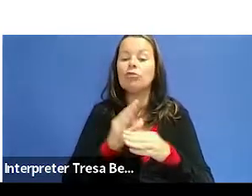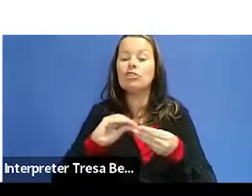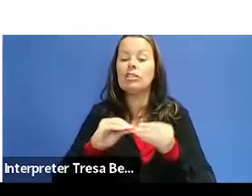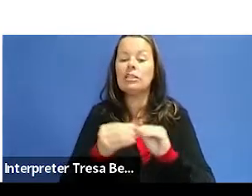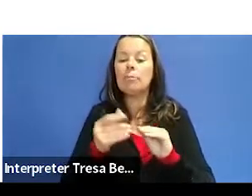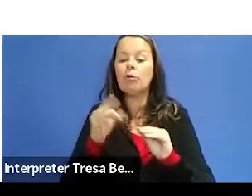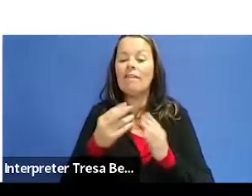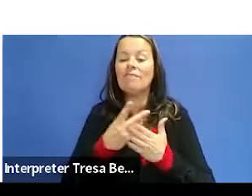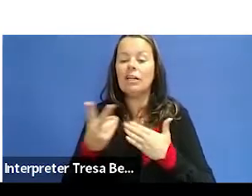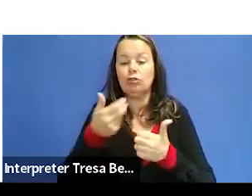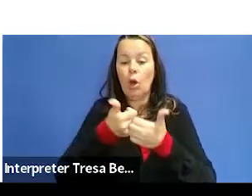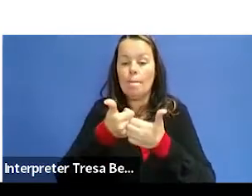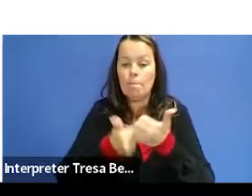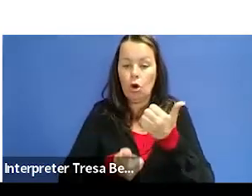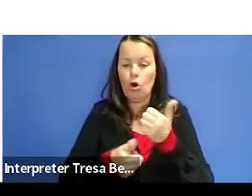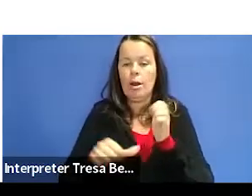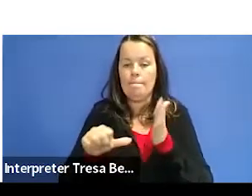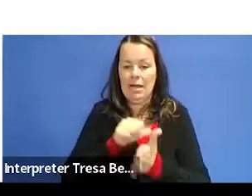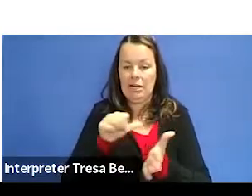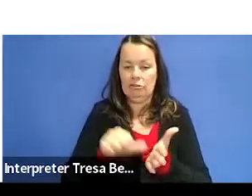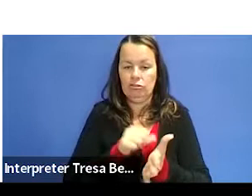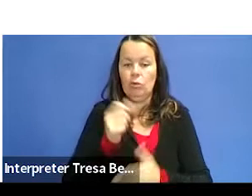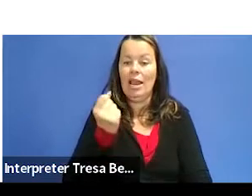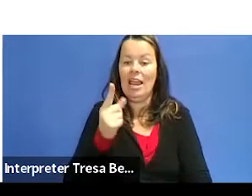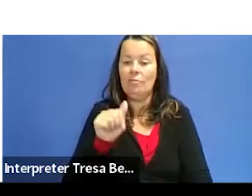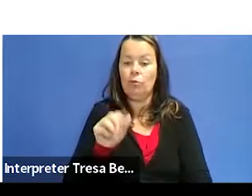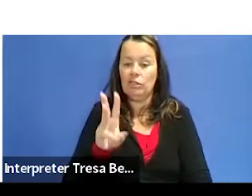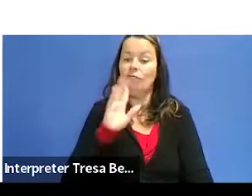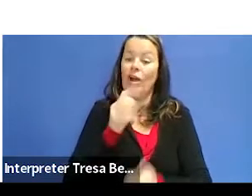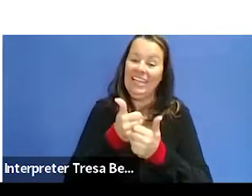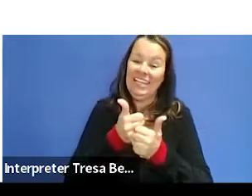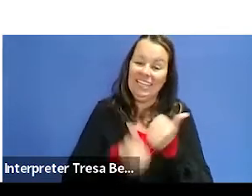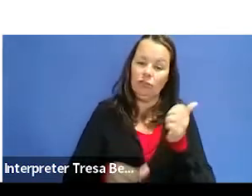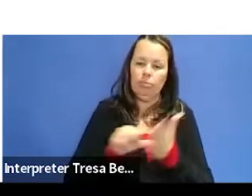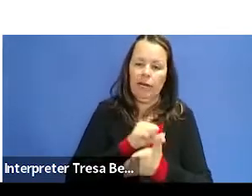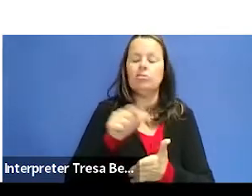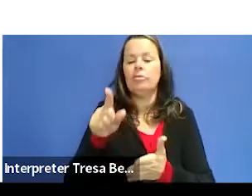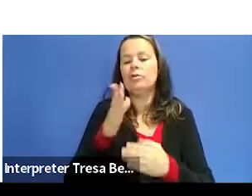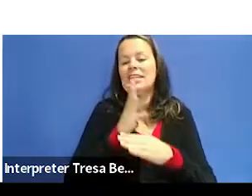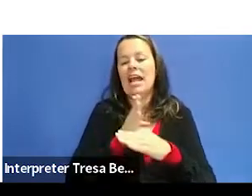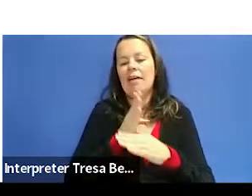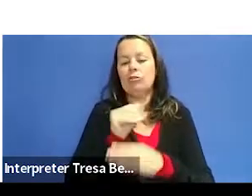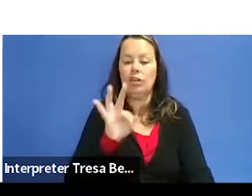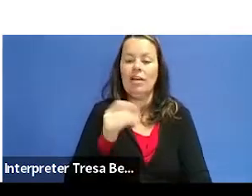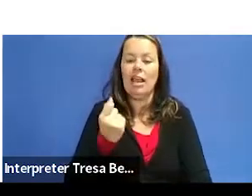So the 11.6 is for each of those pages, they averaged 11.6 ARIA errors.